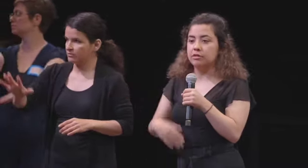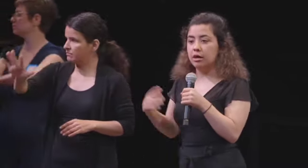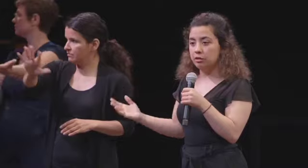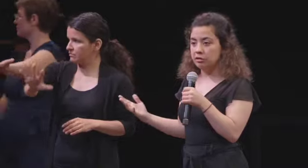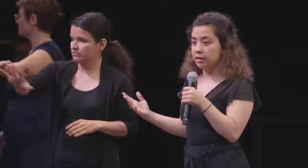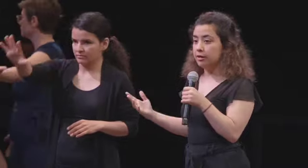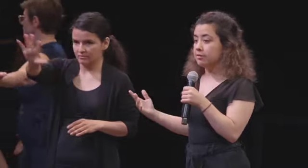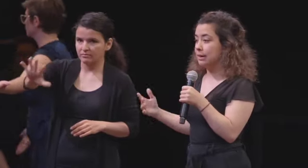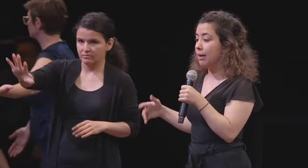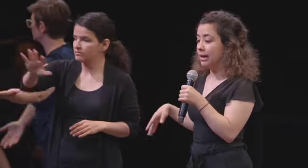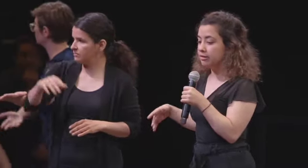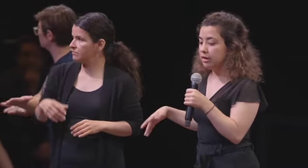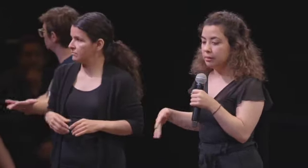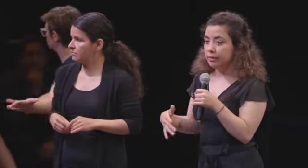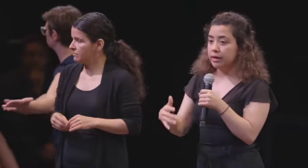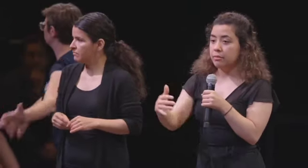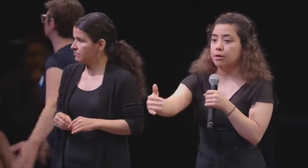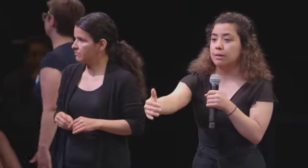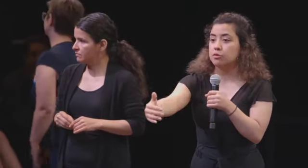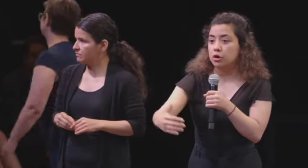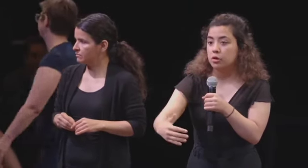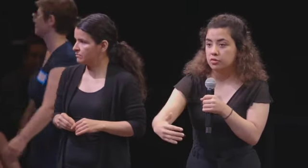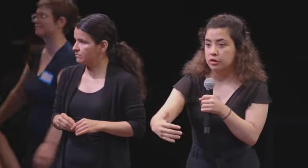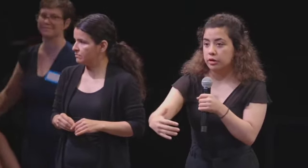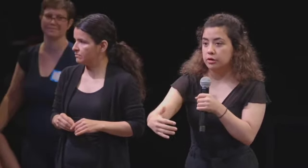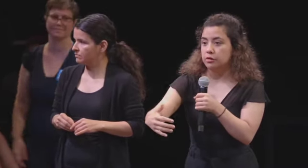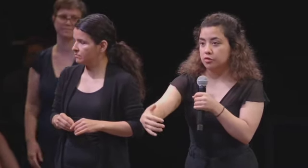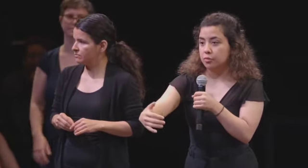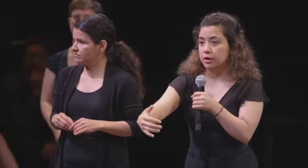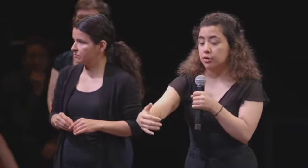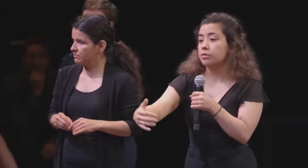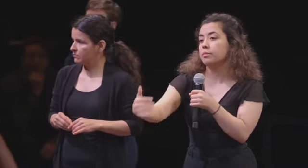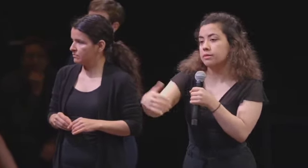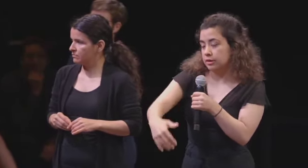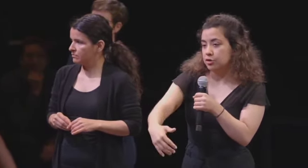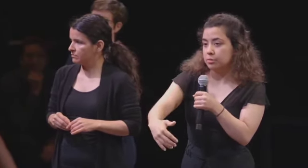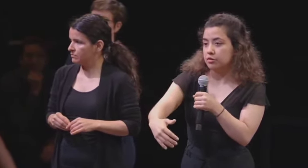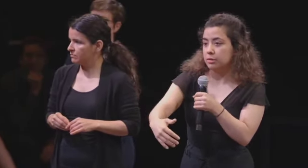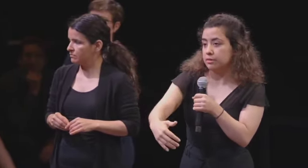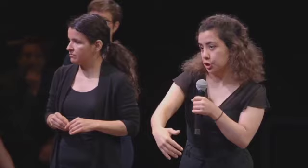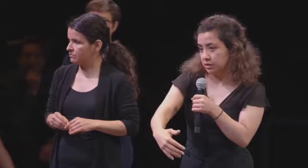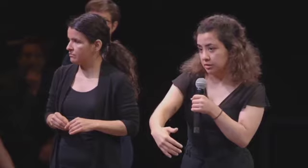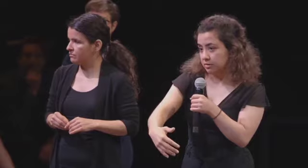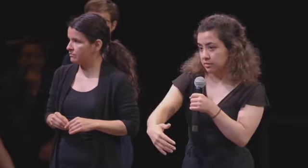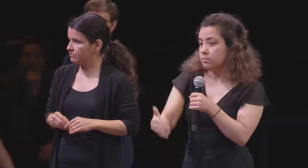However, in other theaters they might be perhaps closer to where the interpreters are positioned.